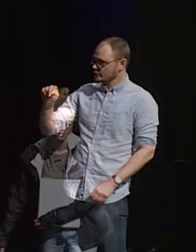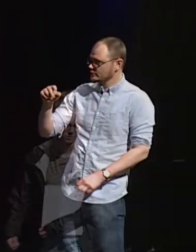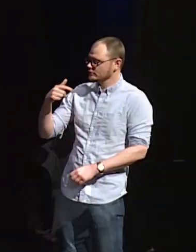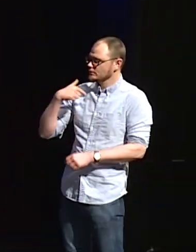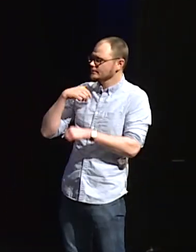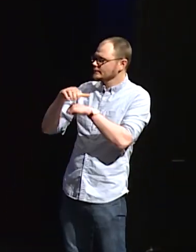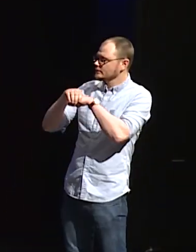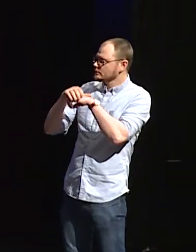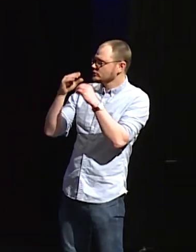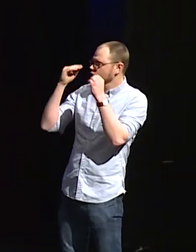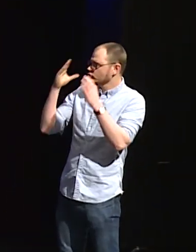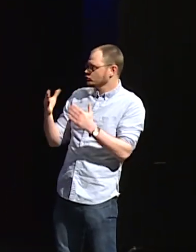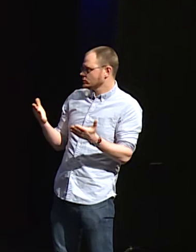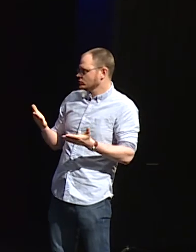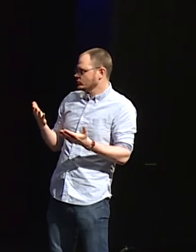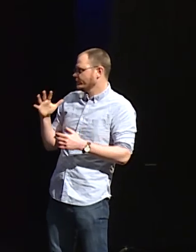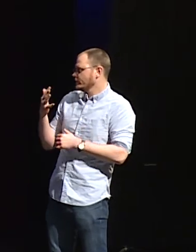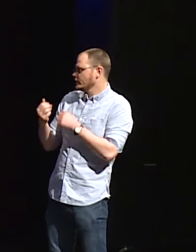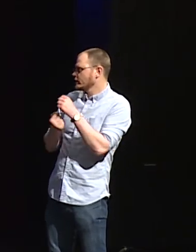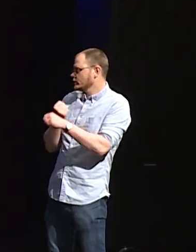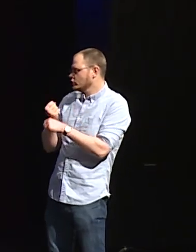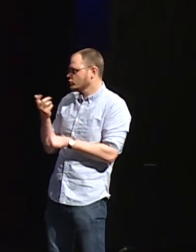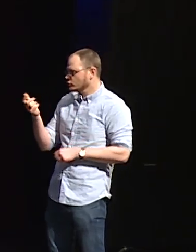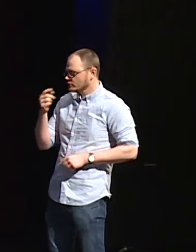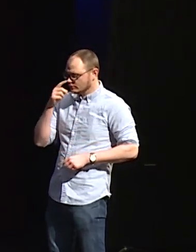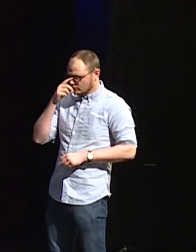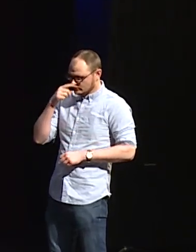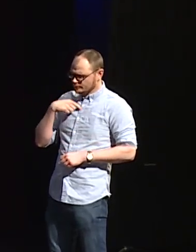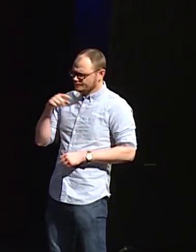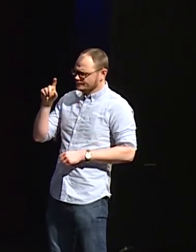I'm an English instructor here in my fifth year of teaching.